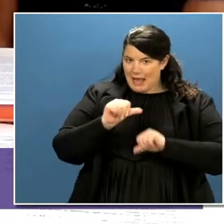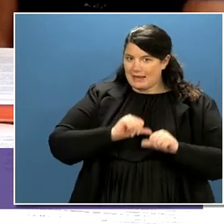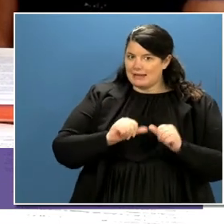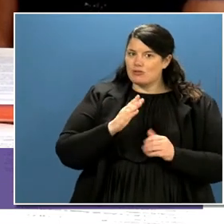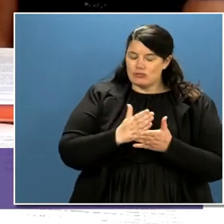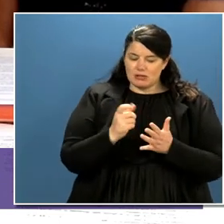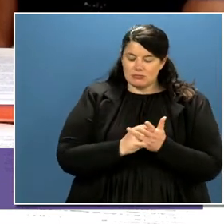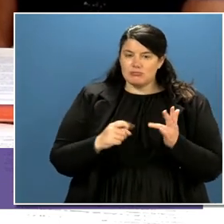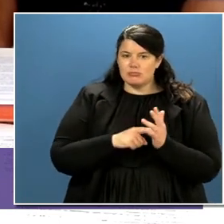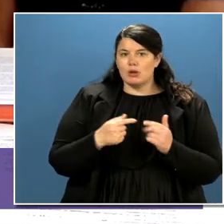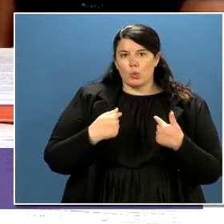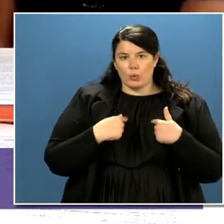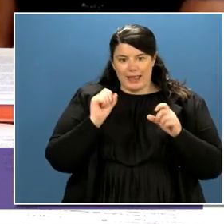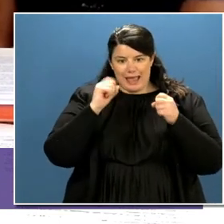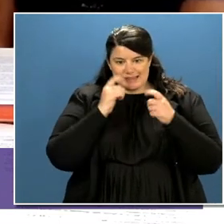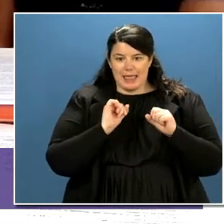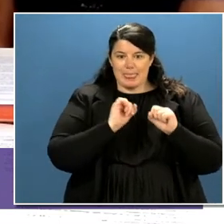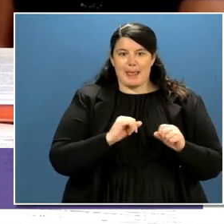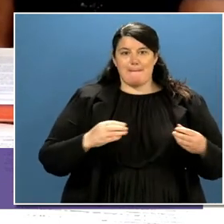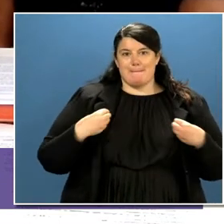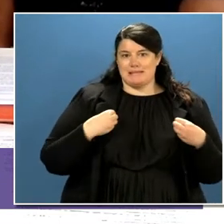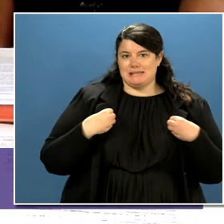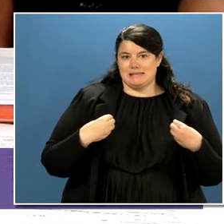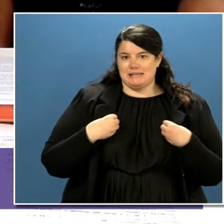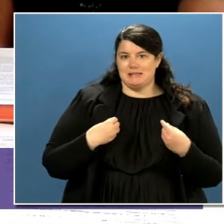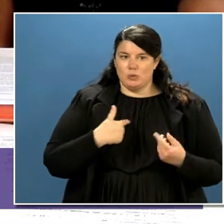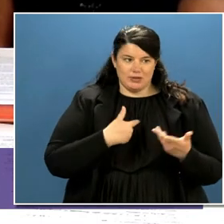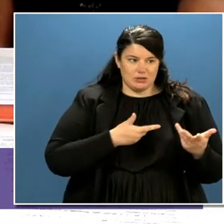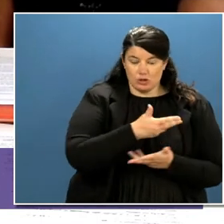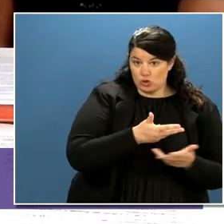business, so we're coming in, consulting to these organisations and it is not a